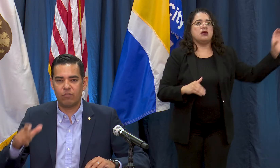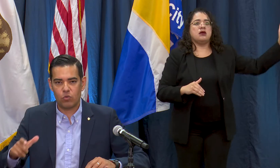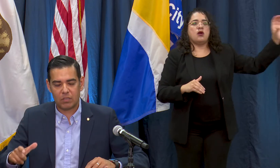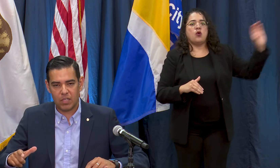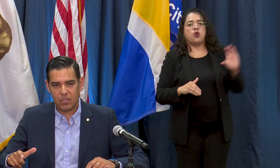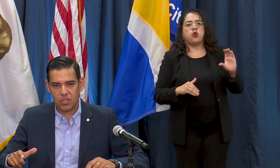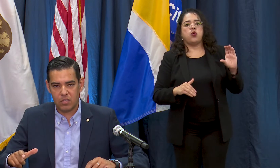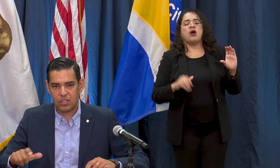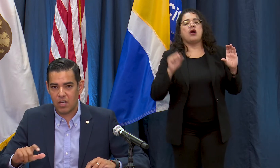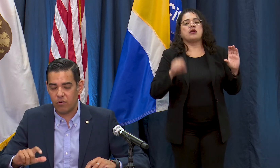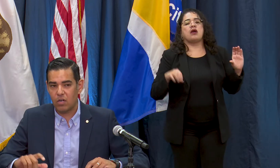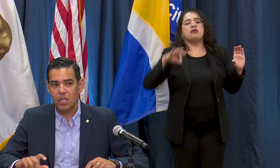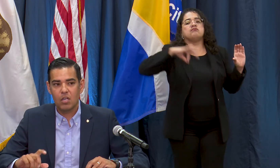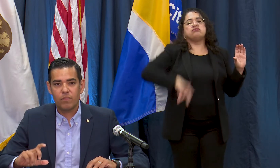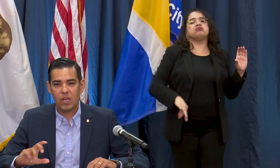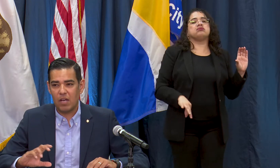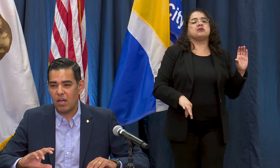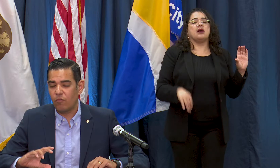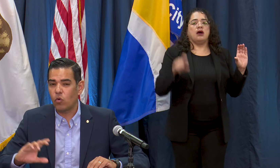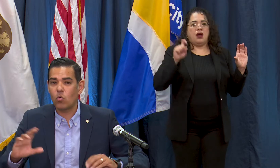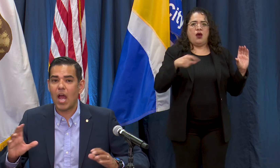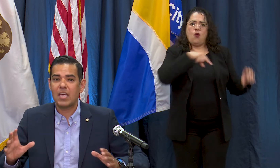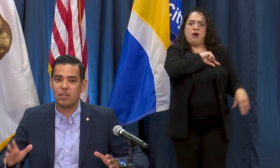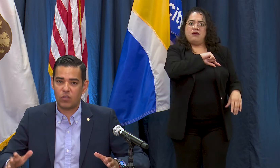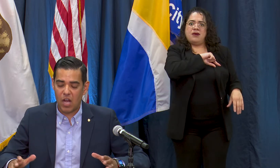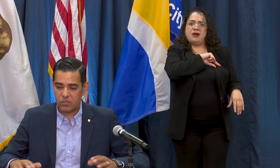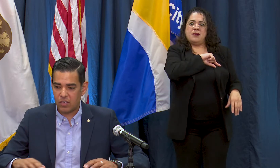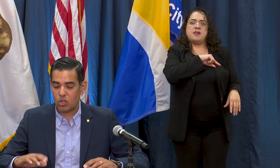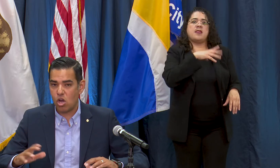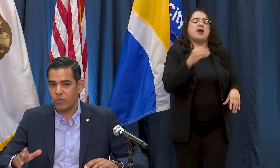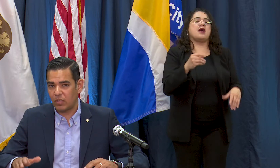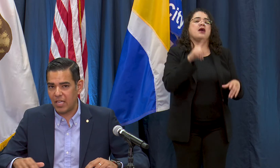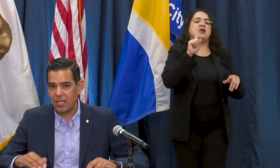directly to cities to cover a variety of costs that are COVID related,